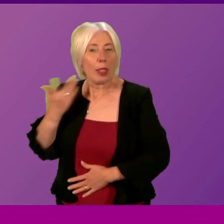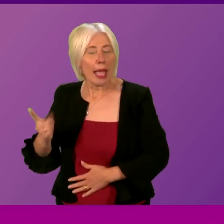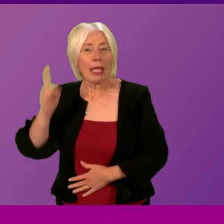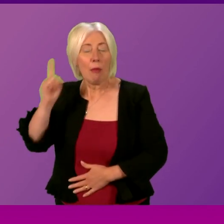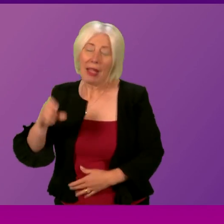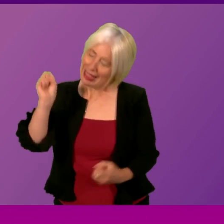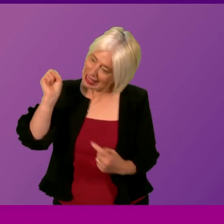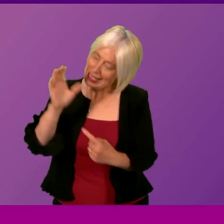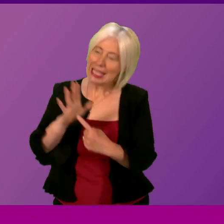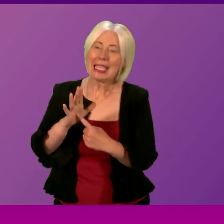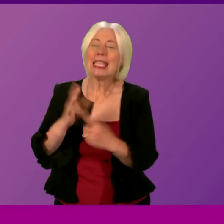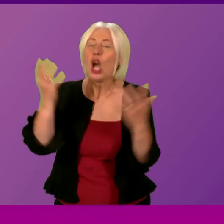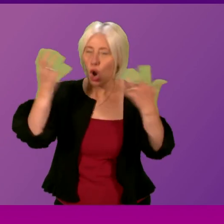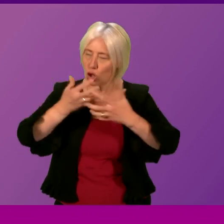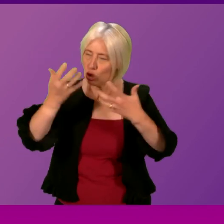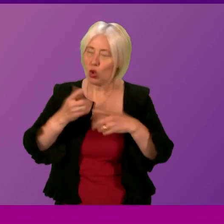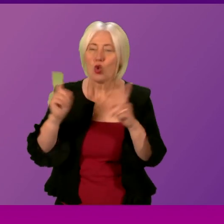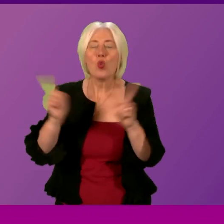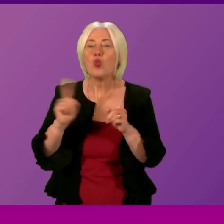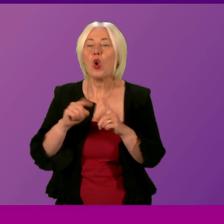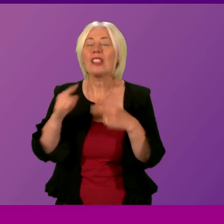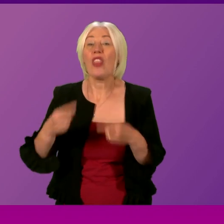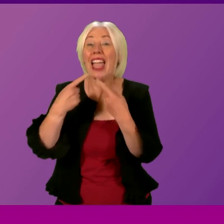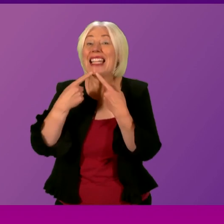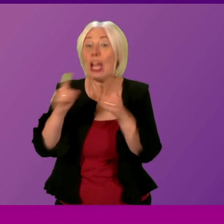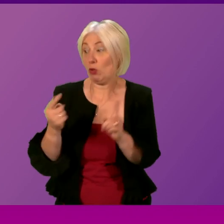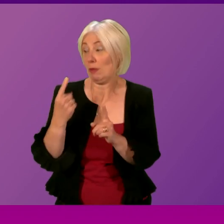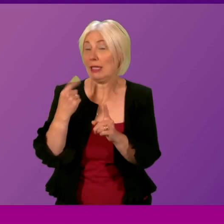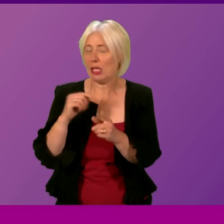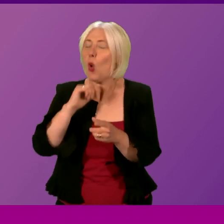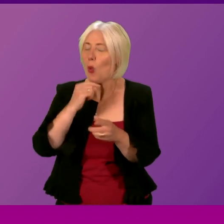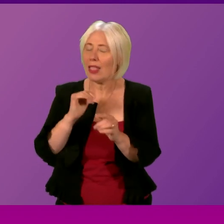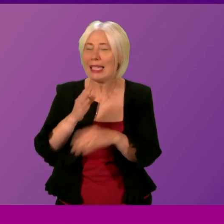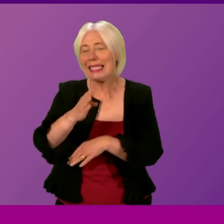serious and concerning point is that those announcements will have a serious impact